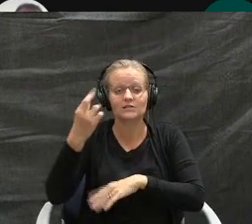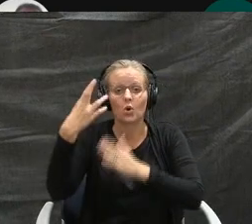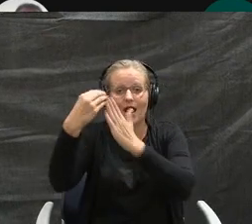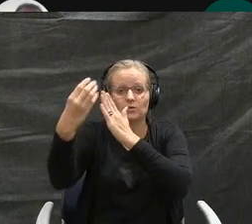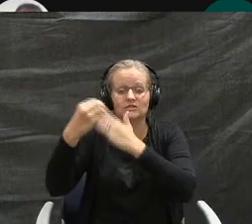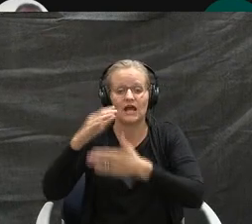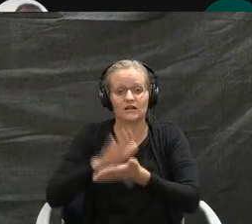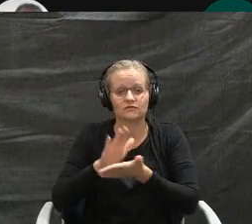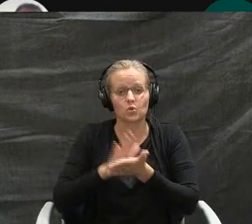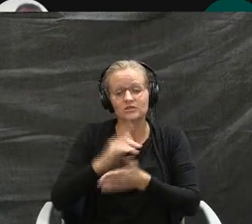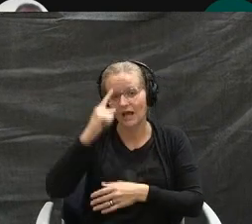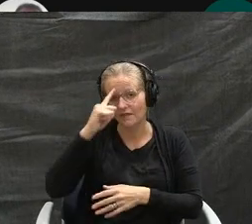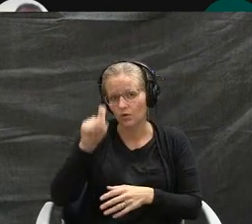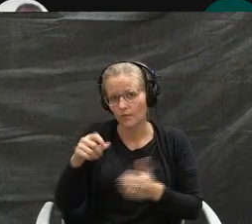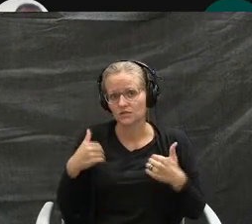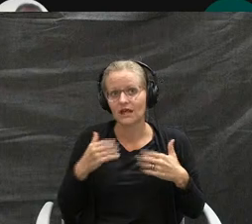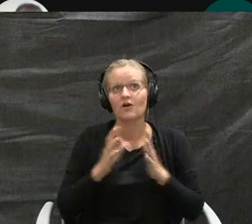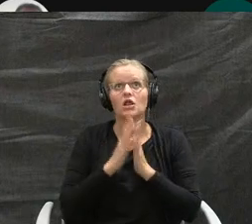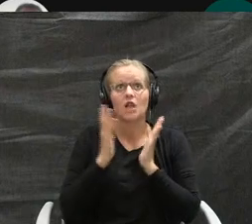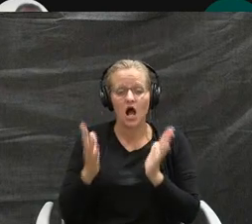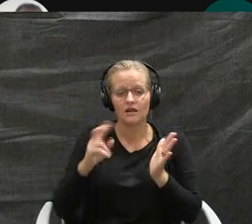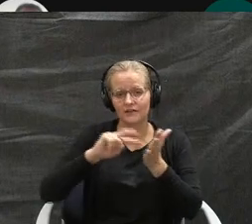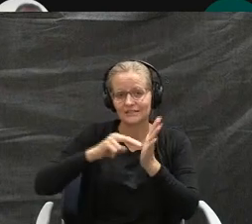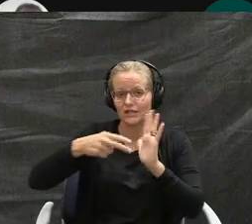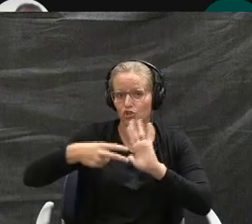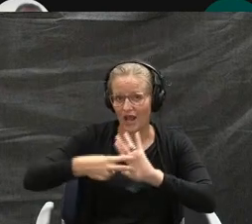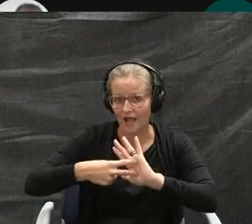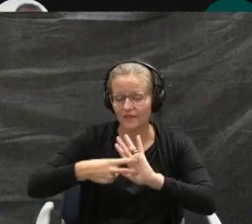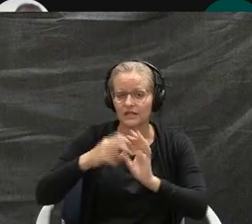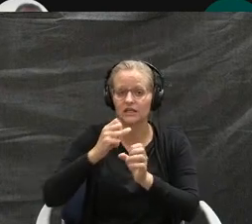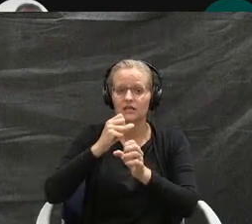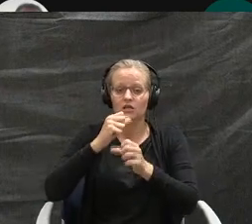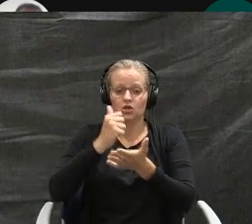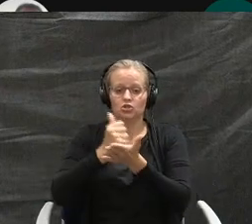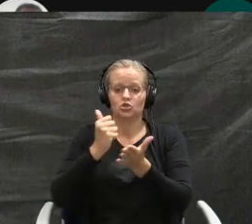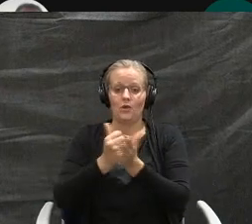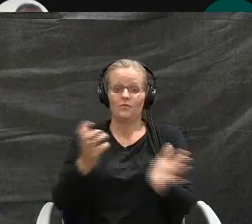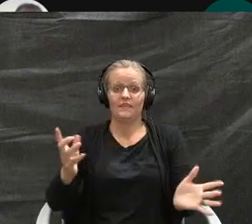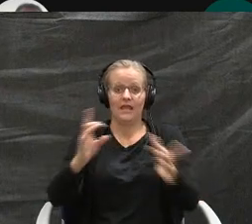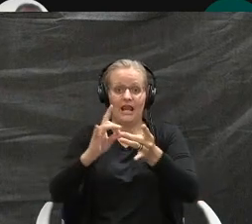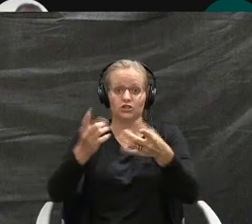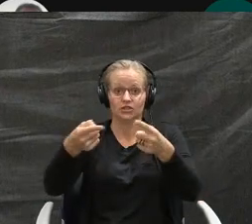sure that we are making those connections happen. And then we're also delivering the academic programs we emptied our